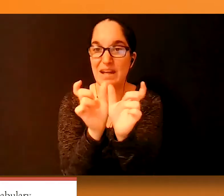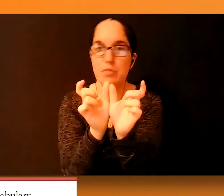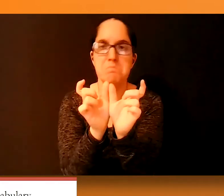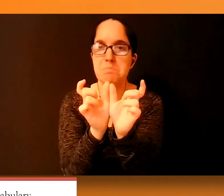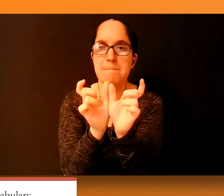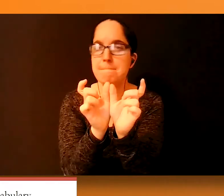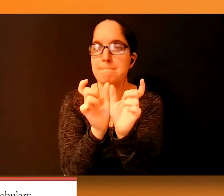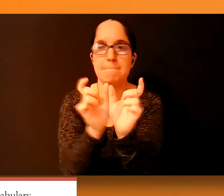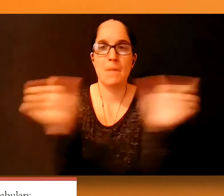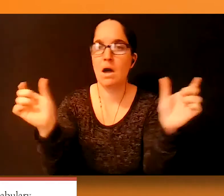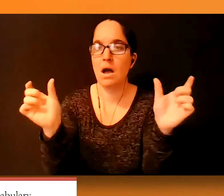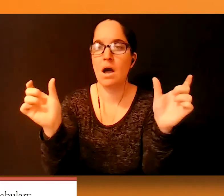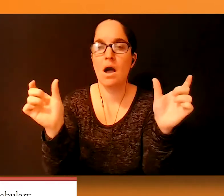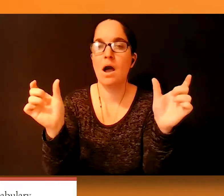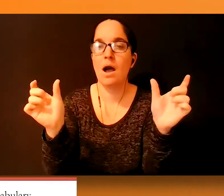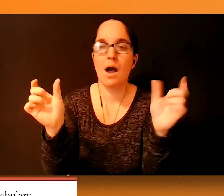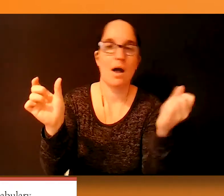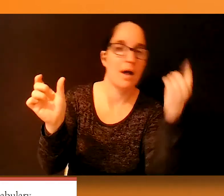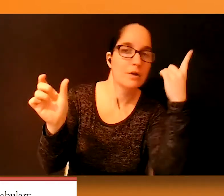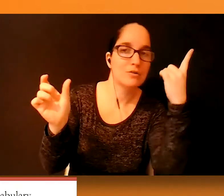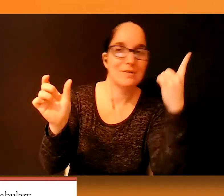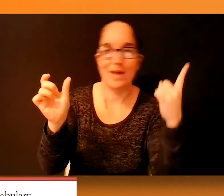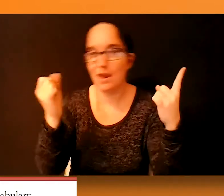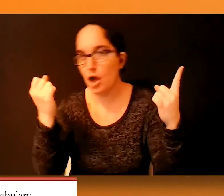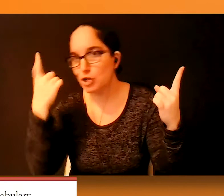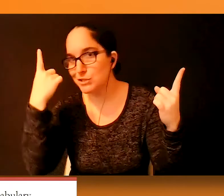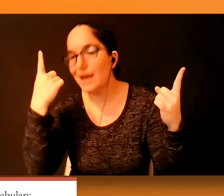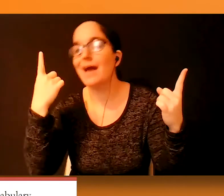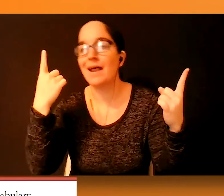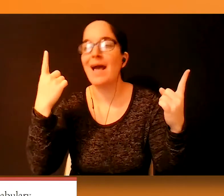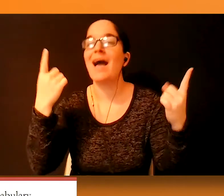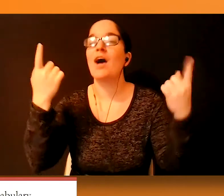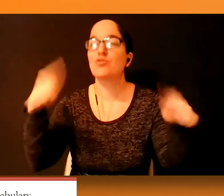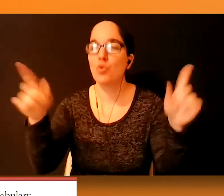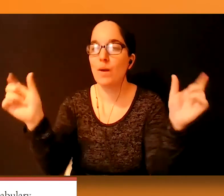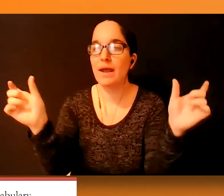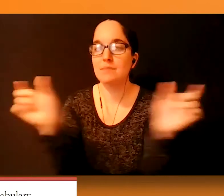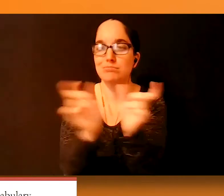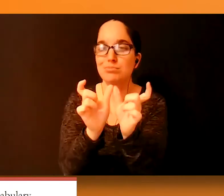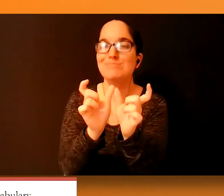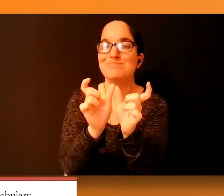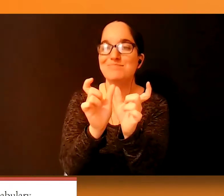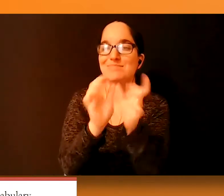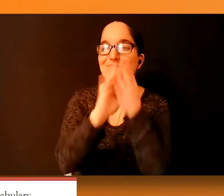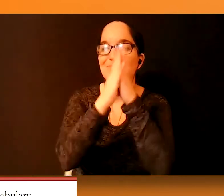I can break that apart for myself and I know what it means, so, I can keep going with it. I didn't need somebody to teach me that,